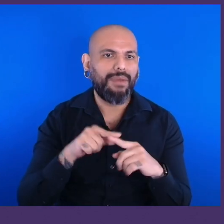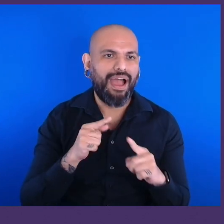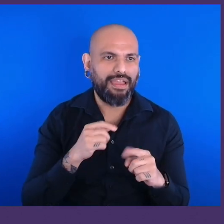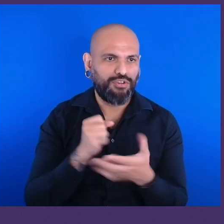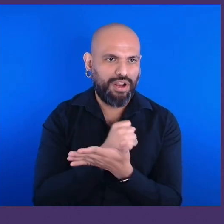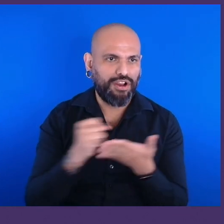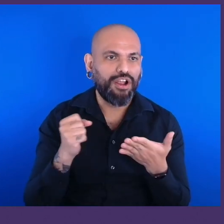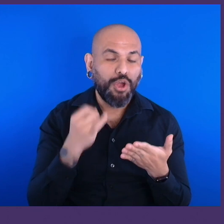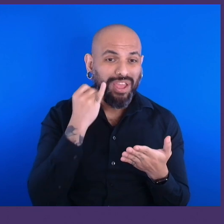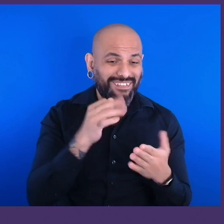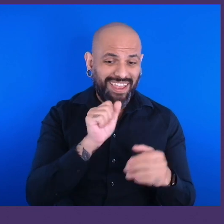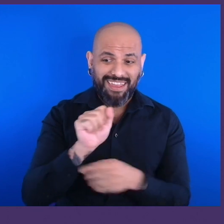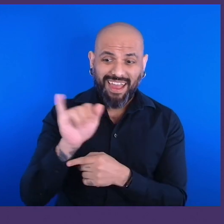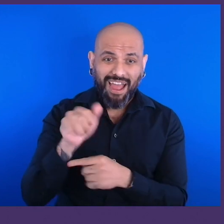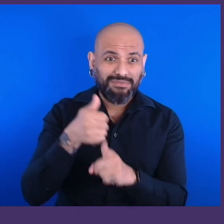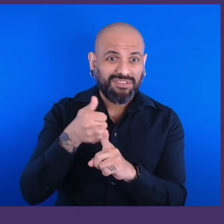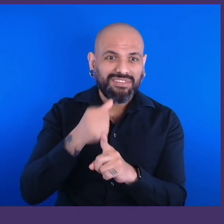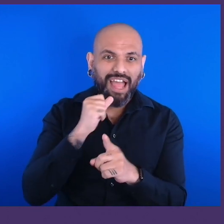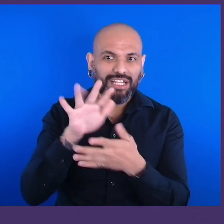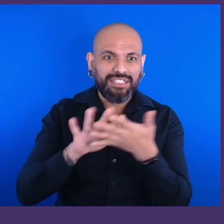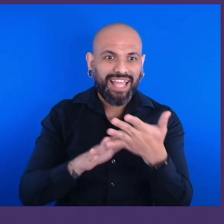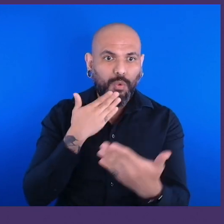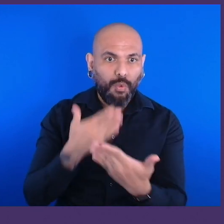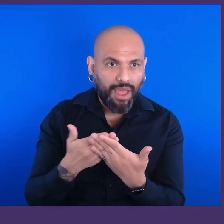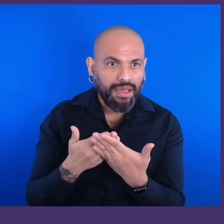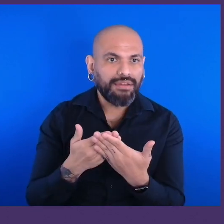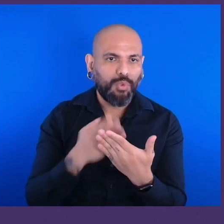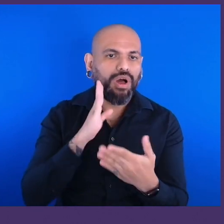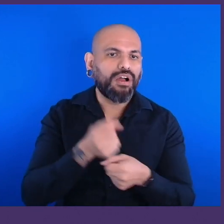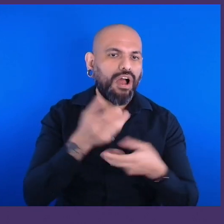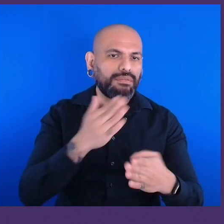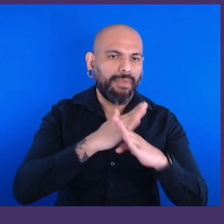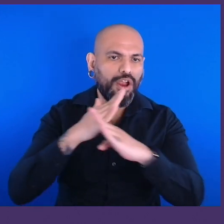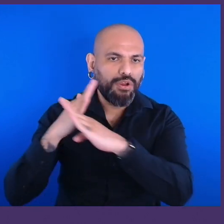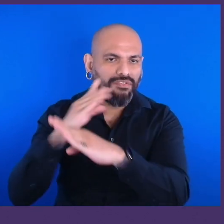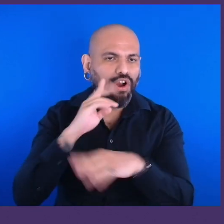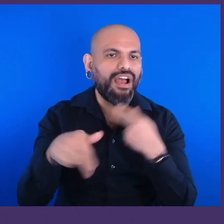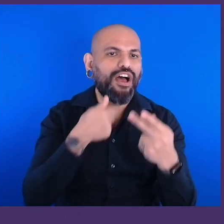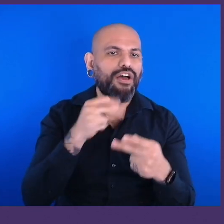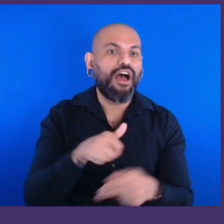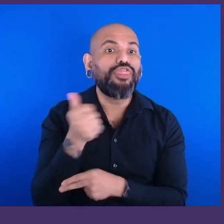there can be barriers for persons with disabilities